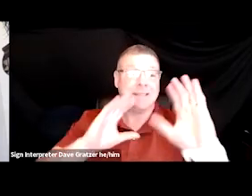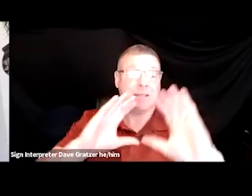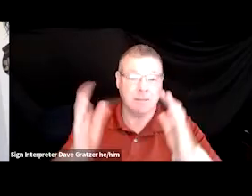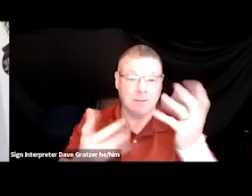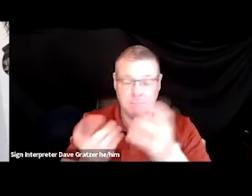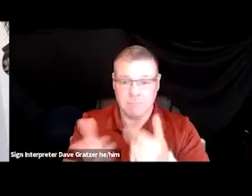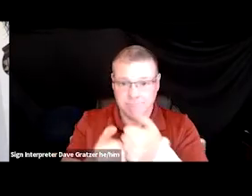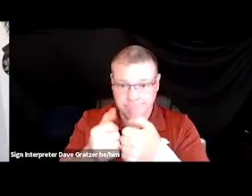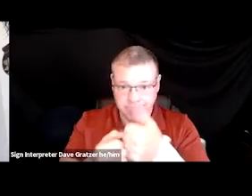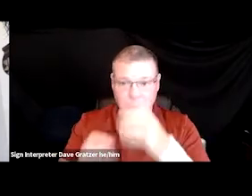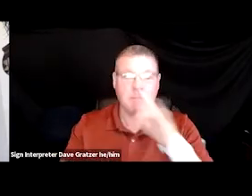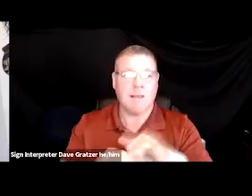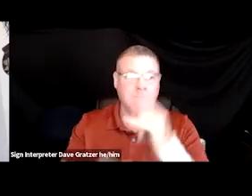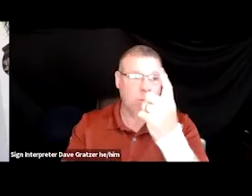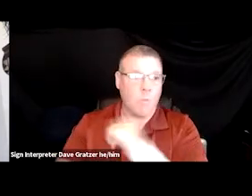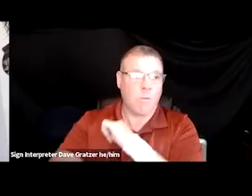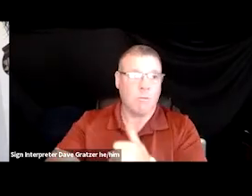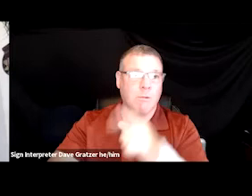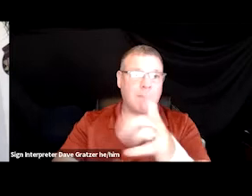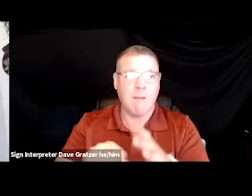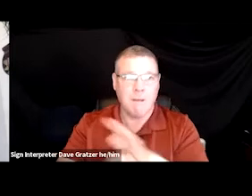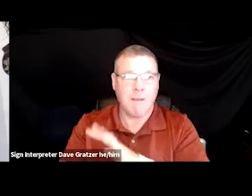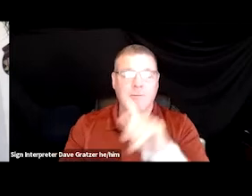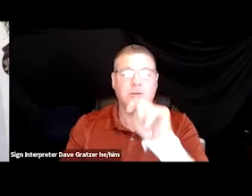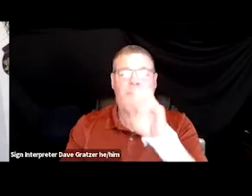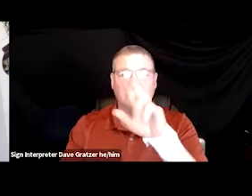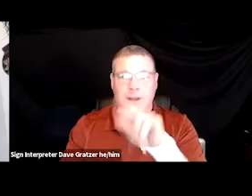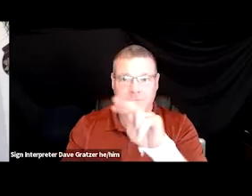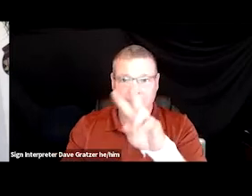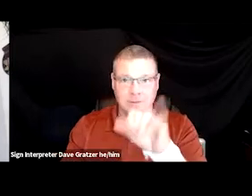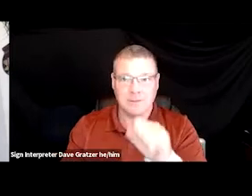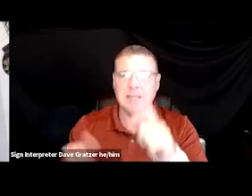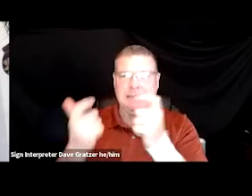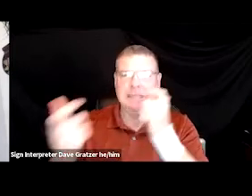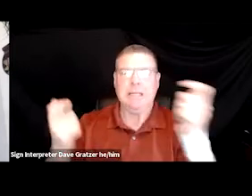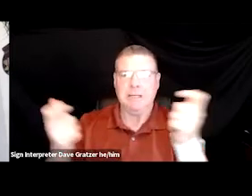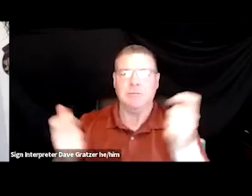Integral Care, they cover Travis County, which is a large county in Texas.